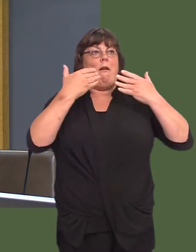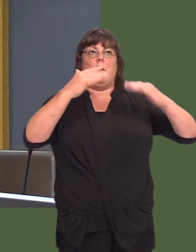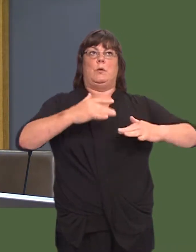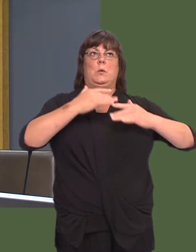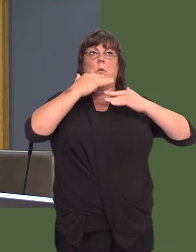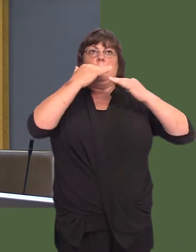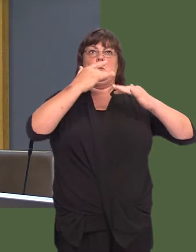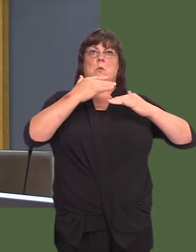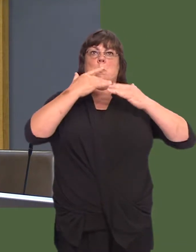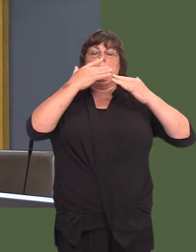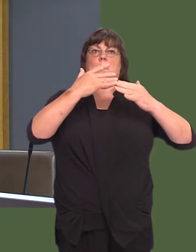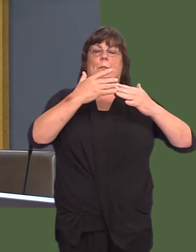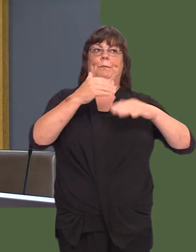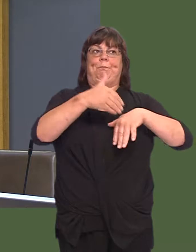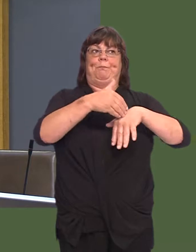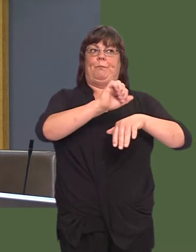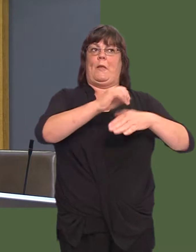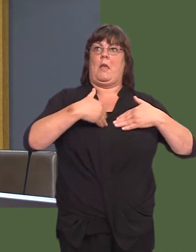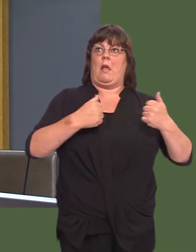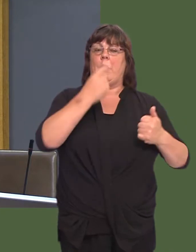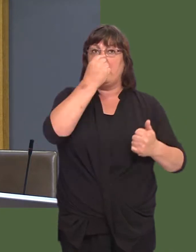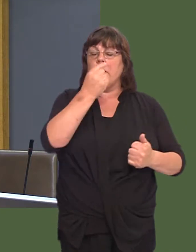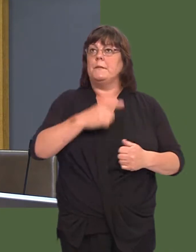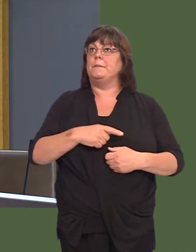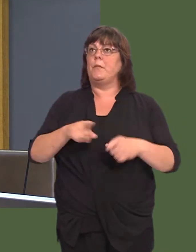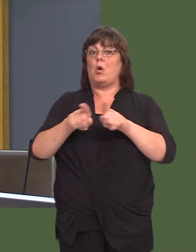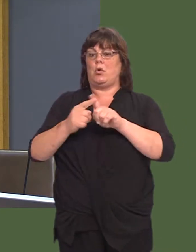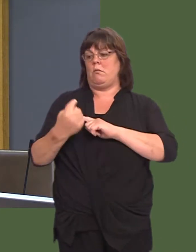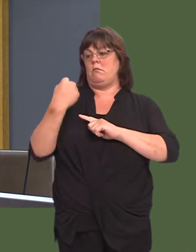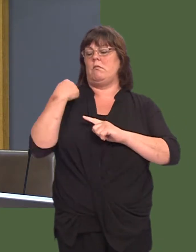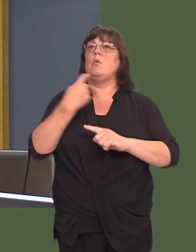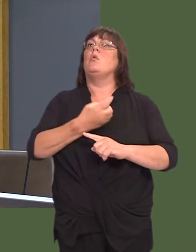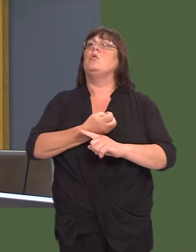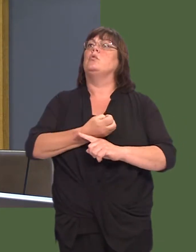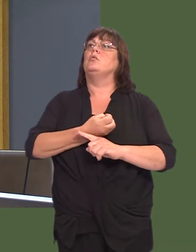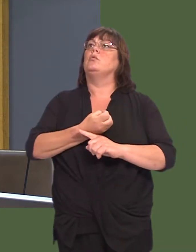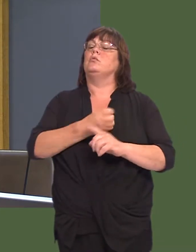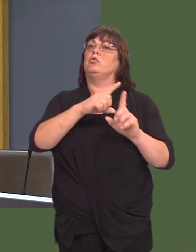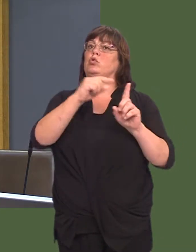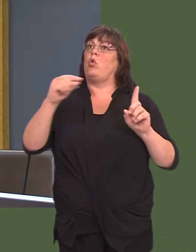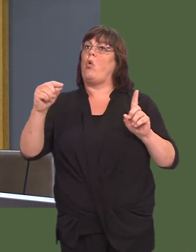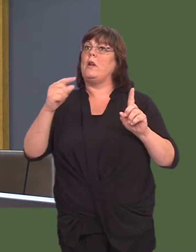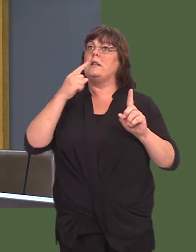of air at the moment. The latest plan by the Tories that was published earlier this month is no more than an options